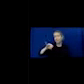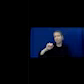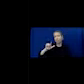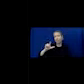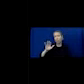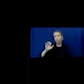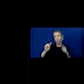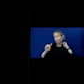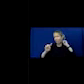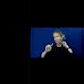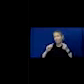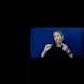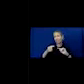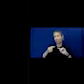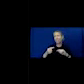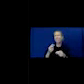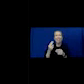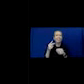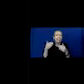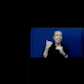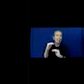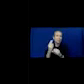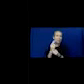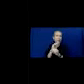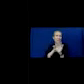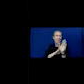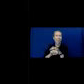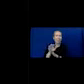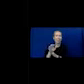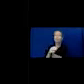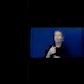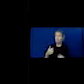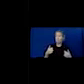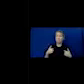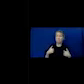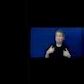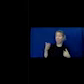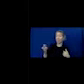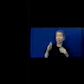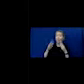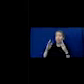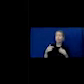But watching him in his home, I was able to see how he accessed his remote control and